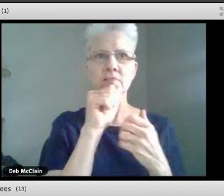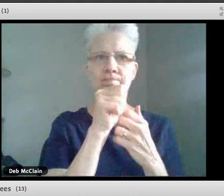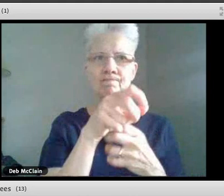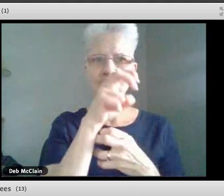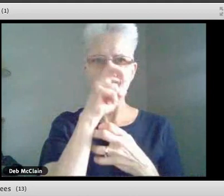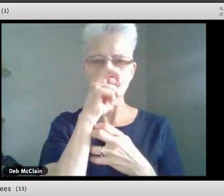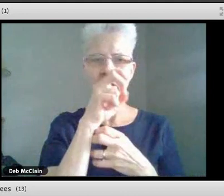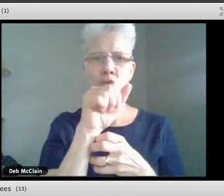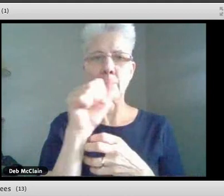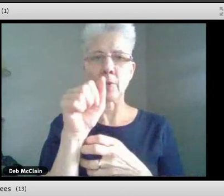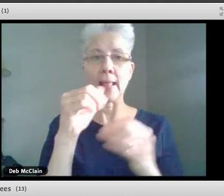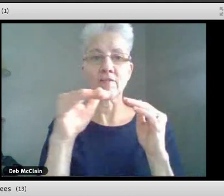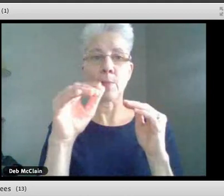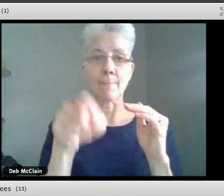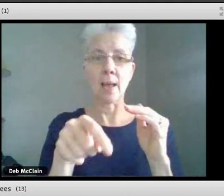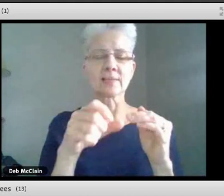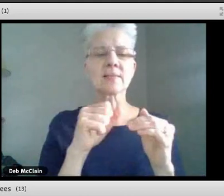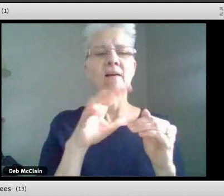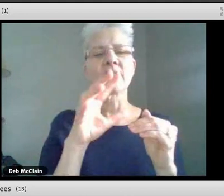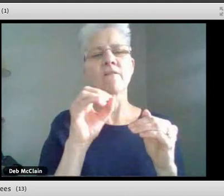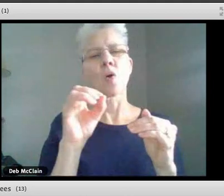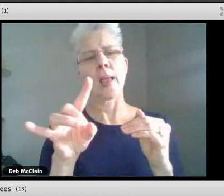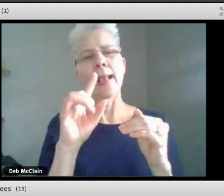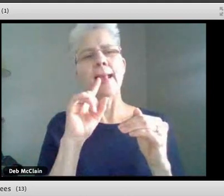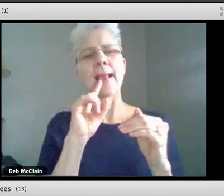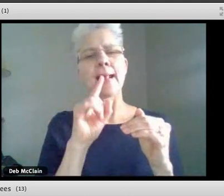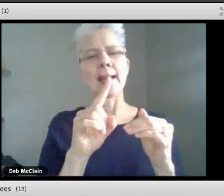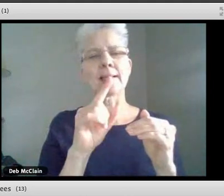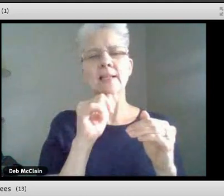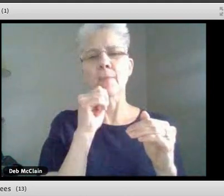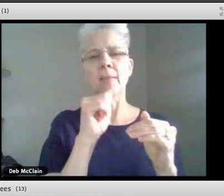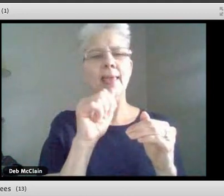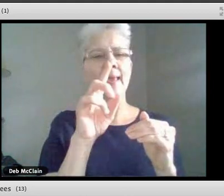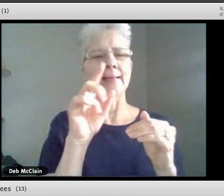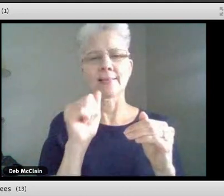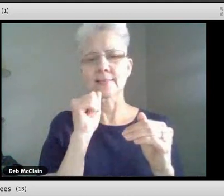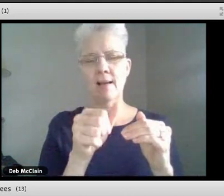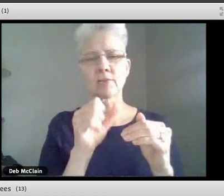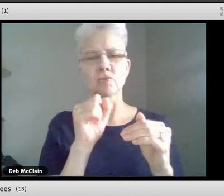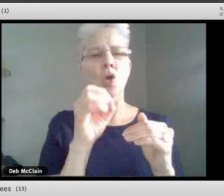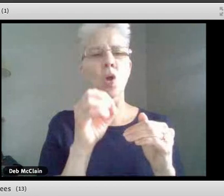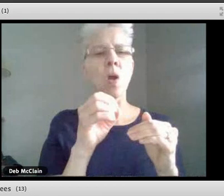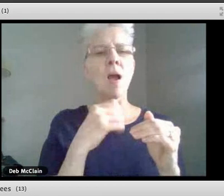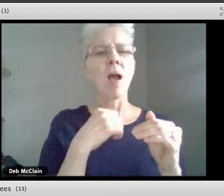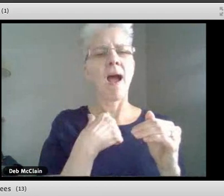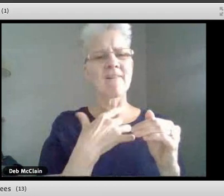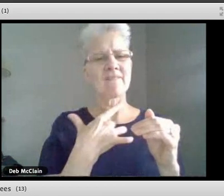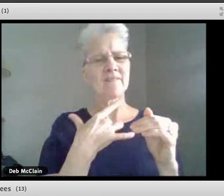Now the 508 implemented that, but not the ADA, and so I just feel like, and correct me if I'm wrong,